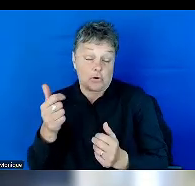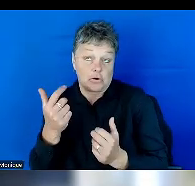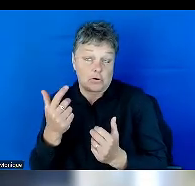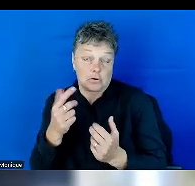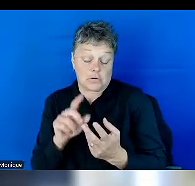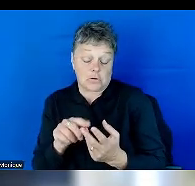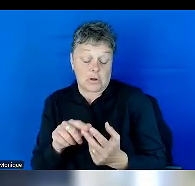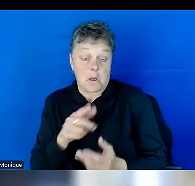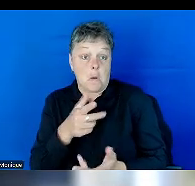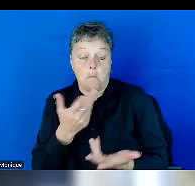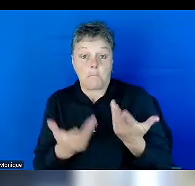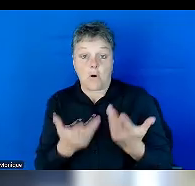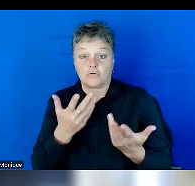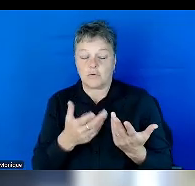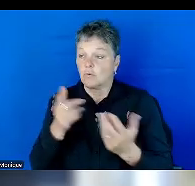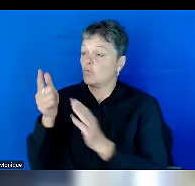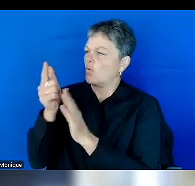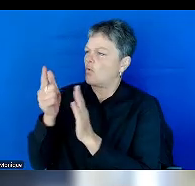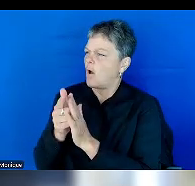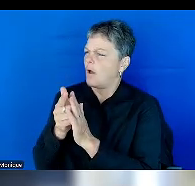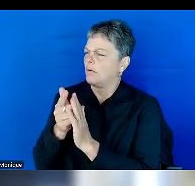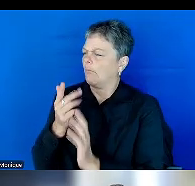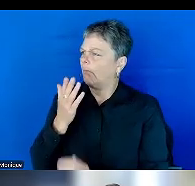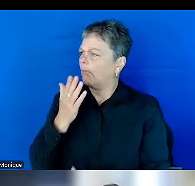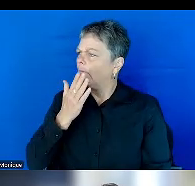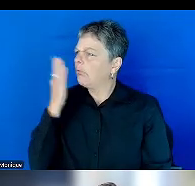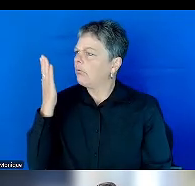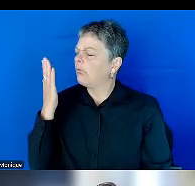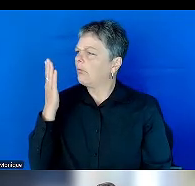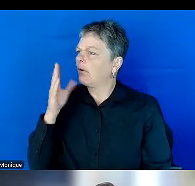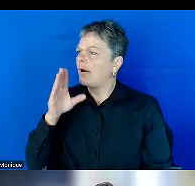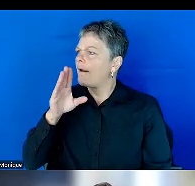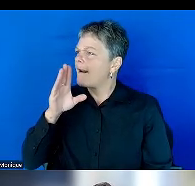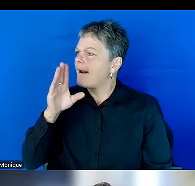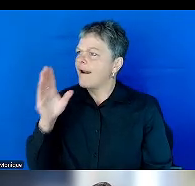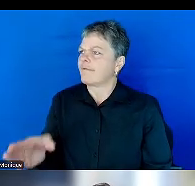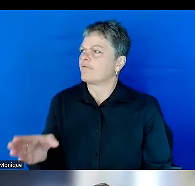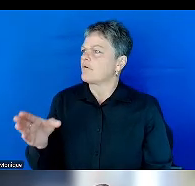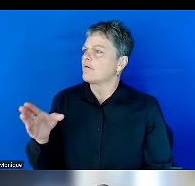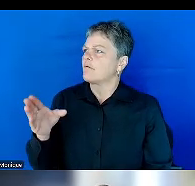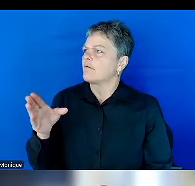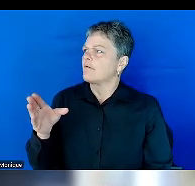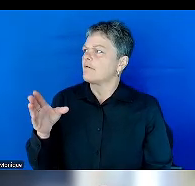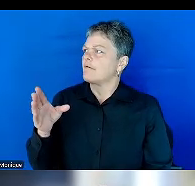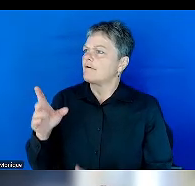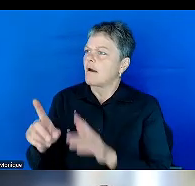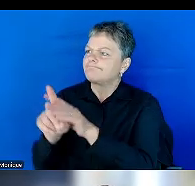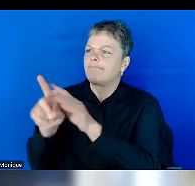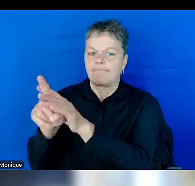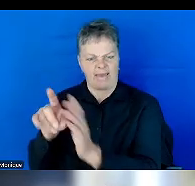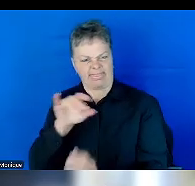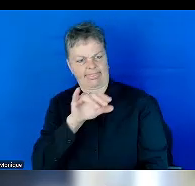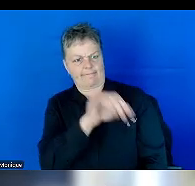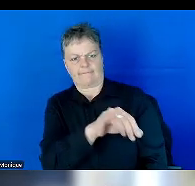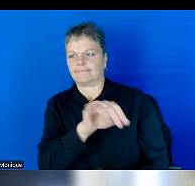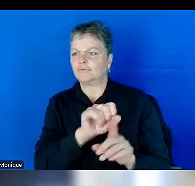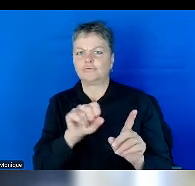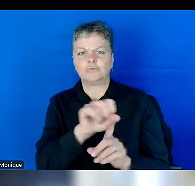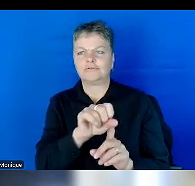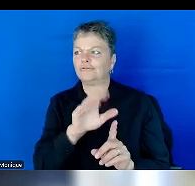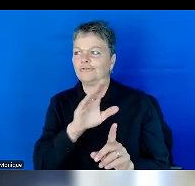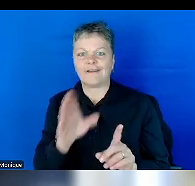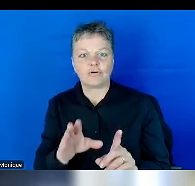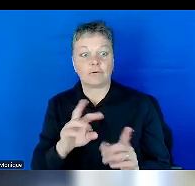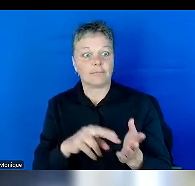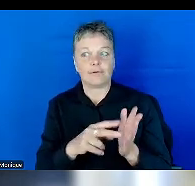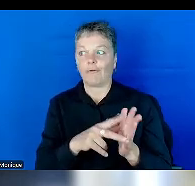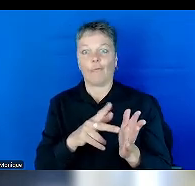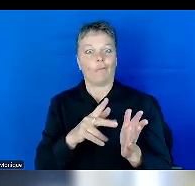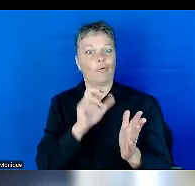law about it. Um, that could also be considered a test case. Um so that's the major major part